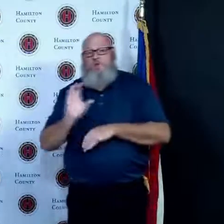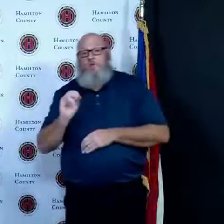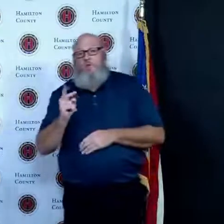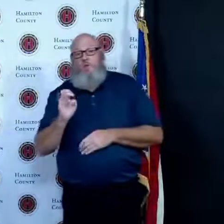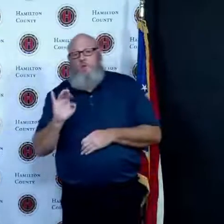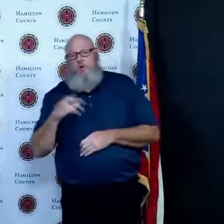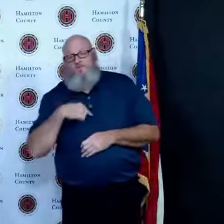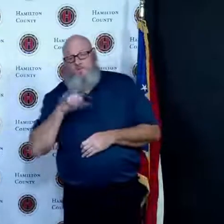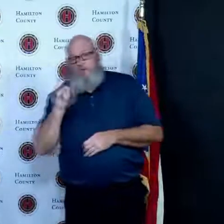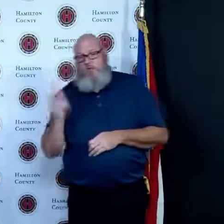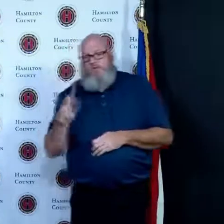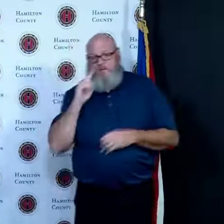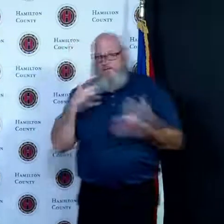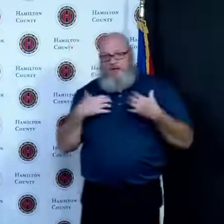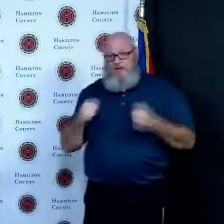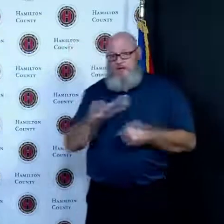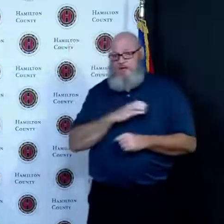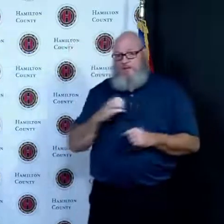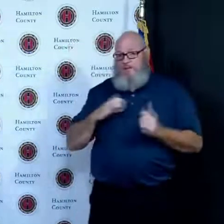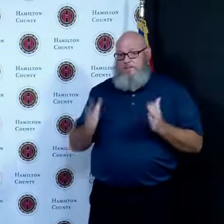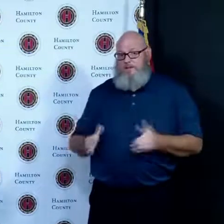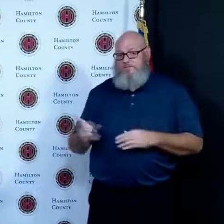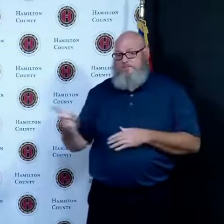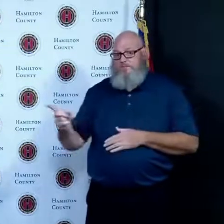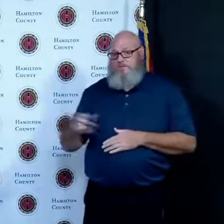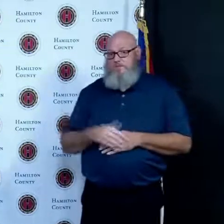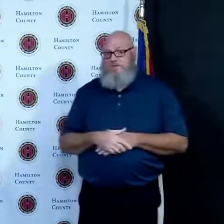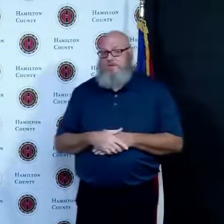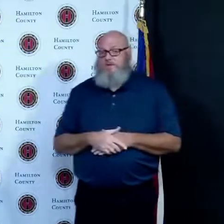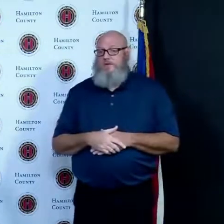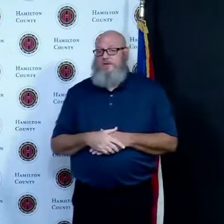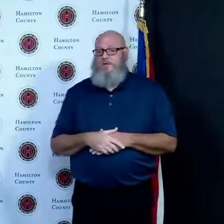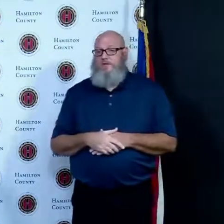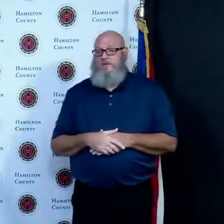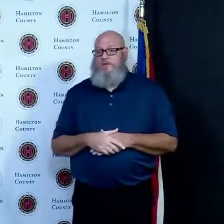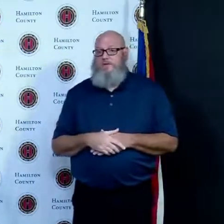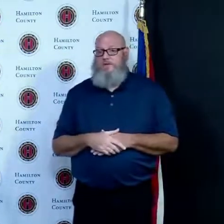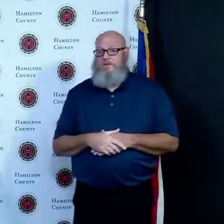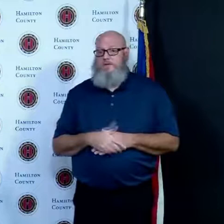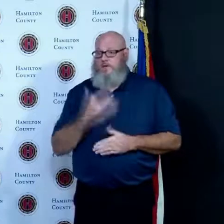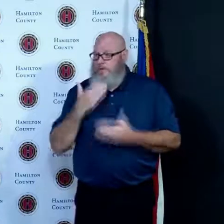good morning Liz good morning I'm really curious the demand overall that you're